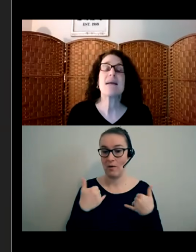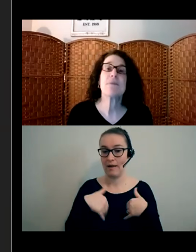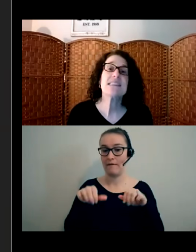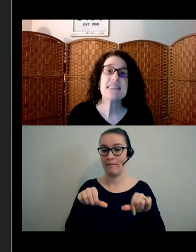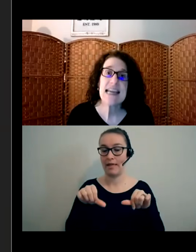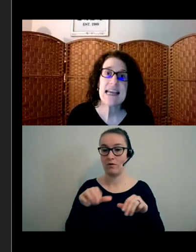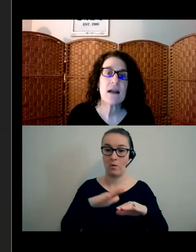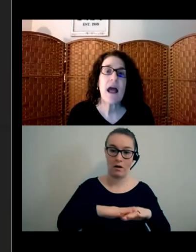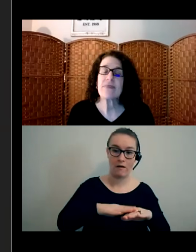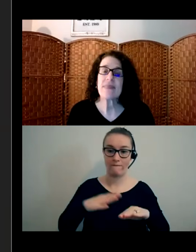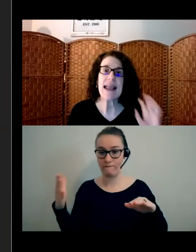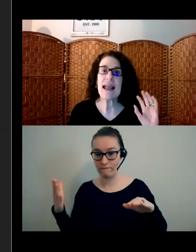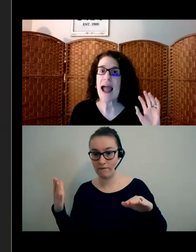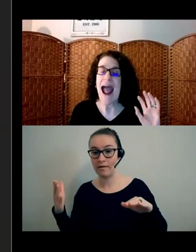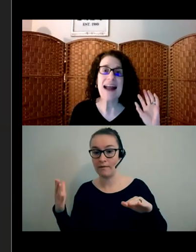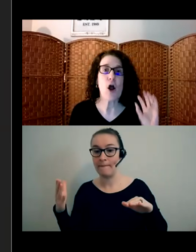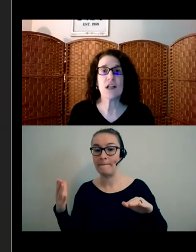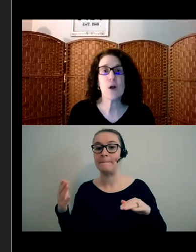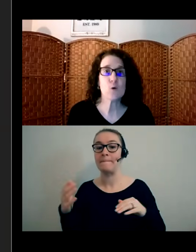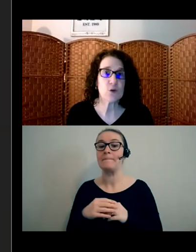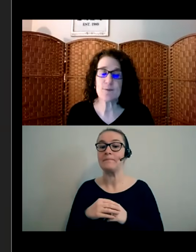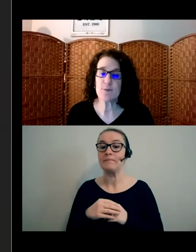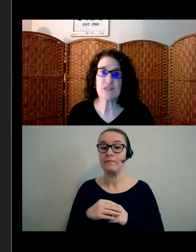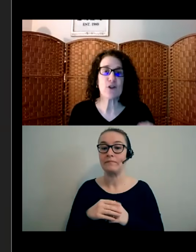And NBC, they had audio descriptions